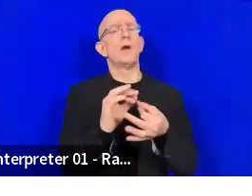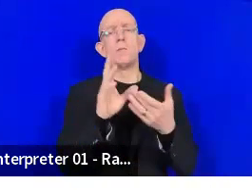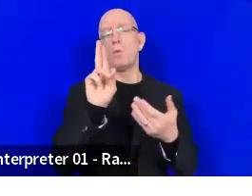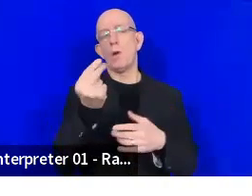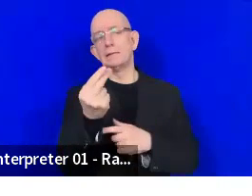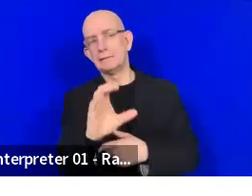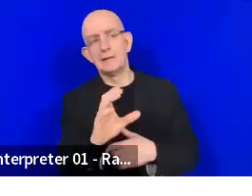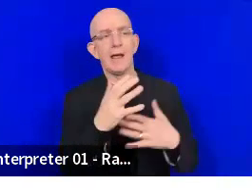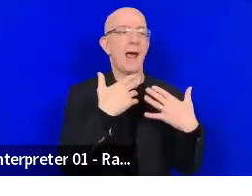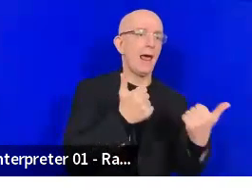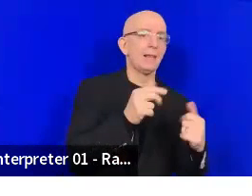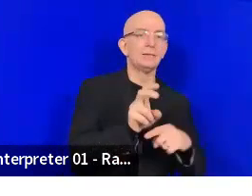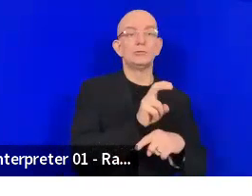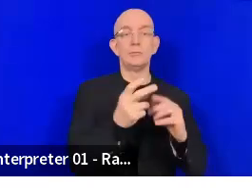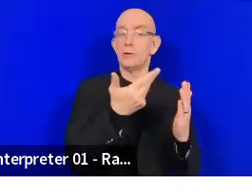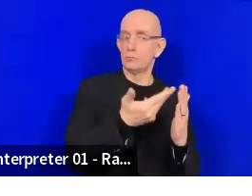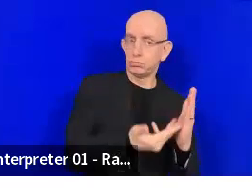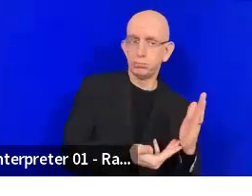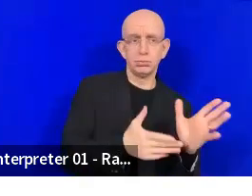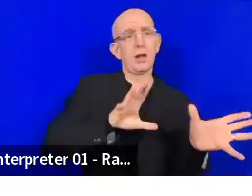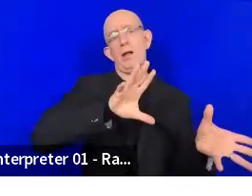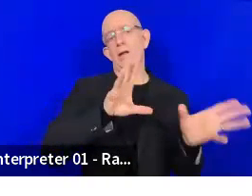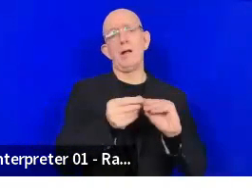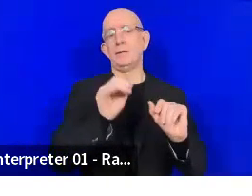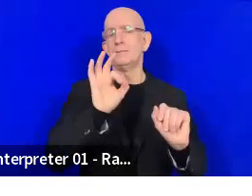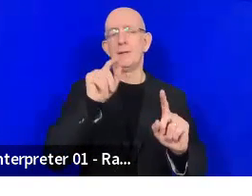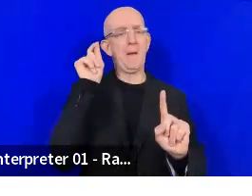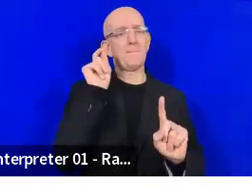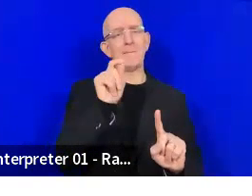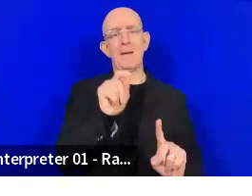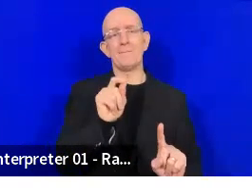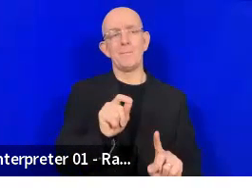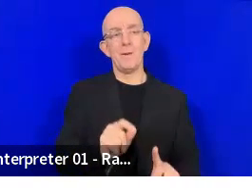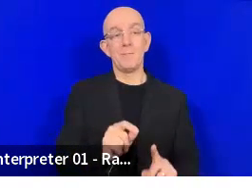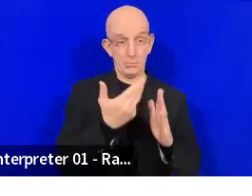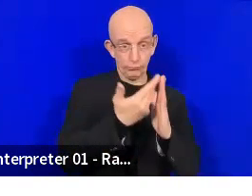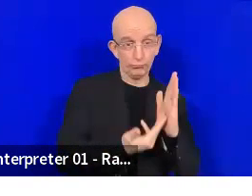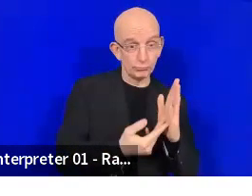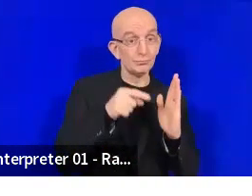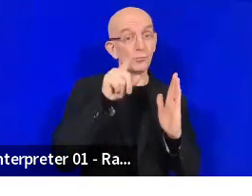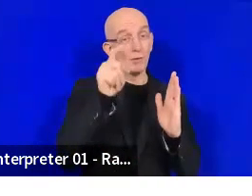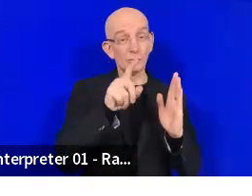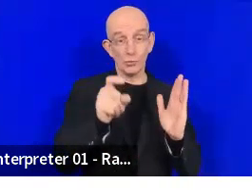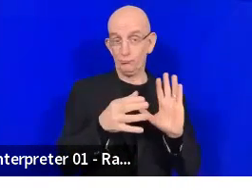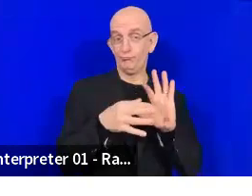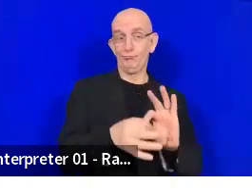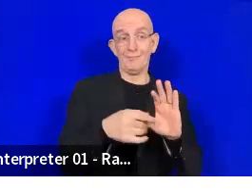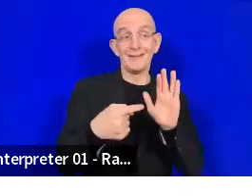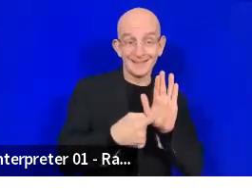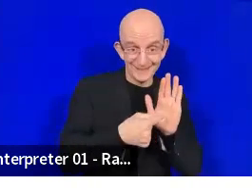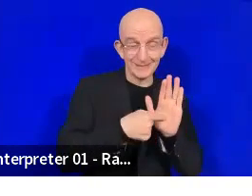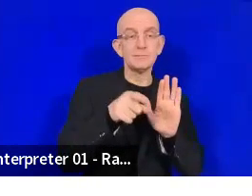And then the aim is to allow you to adapt it to any context and advocate more broadly.